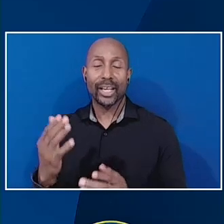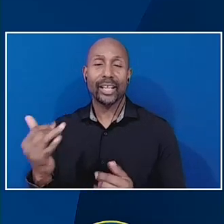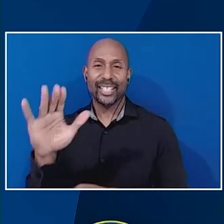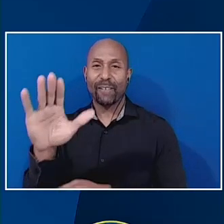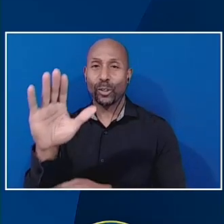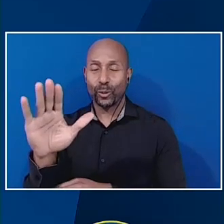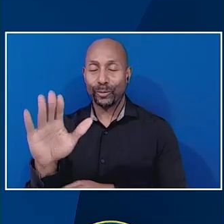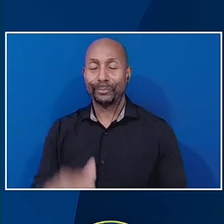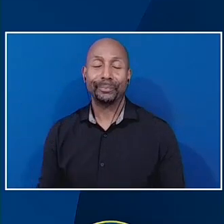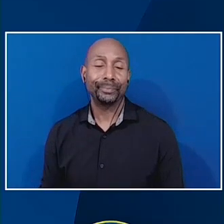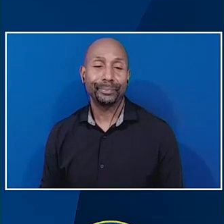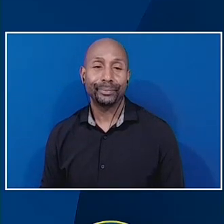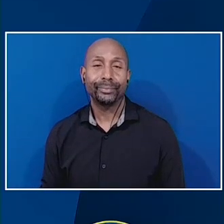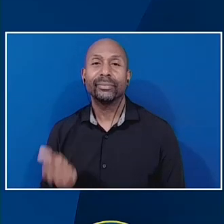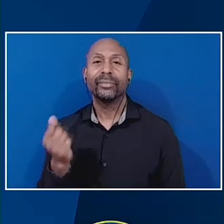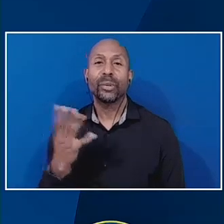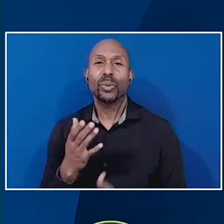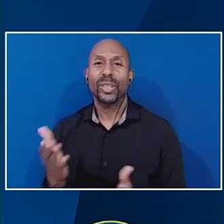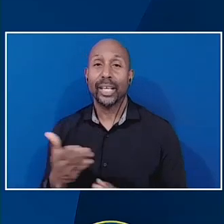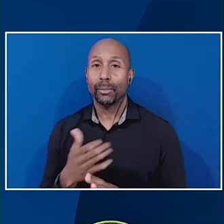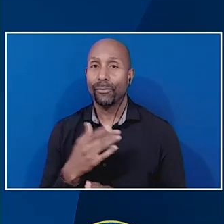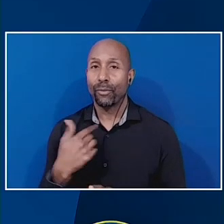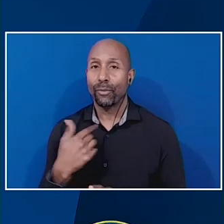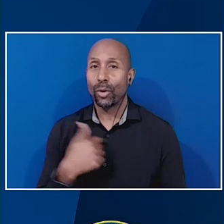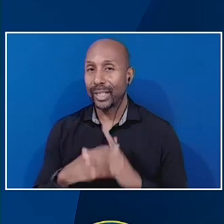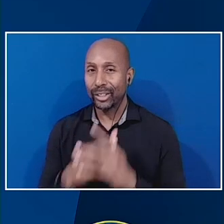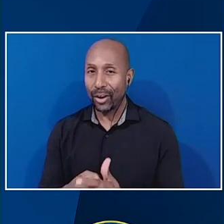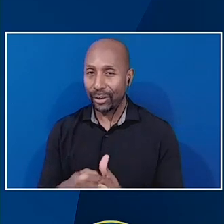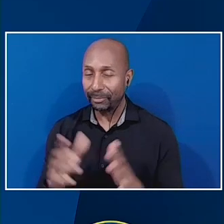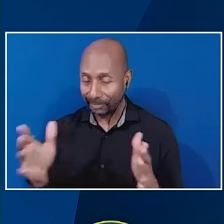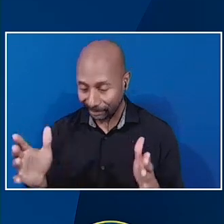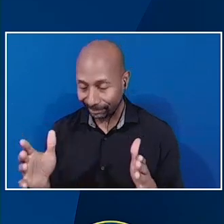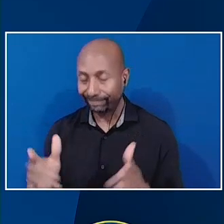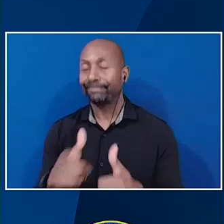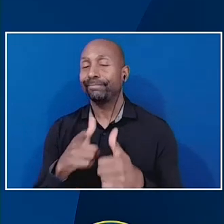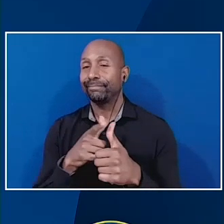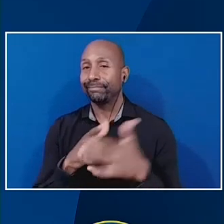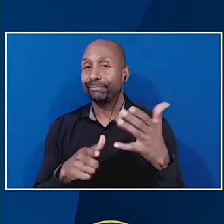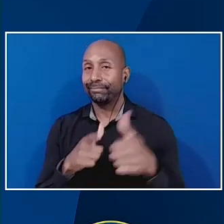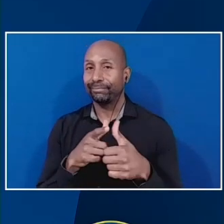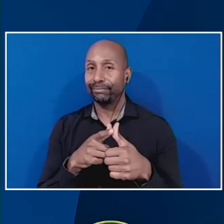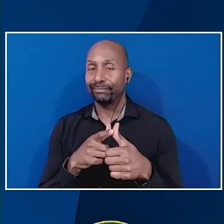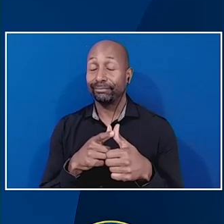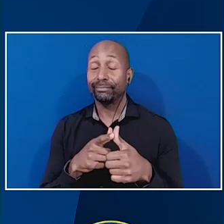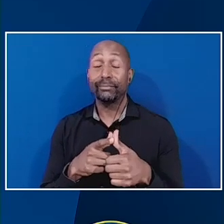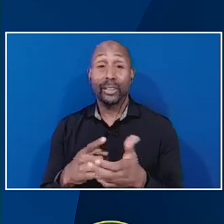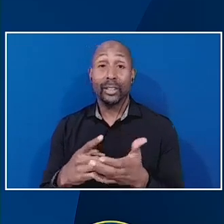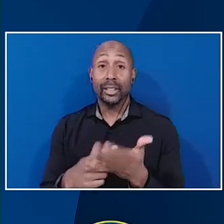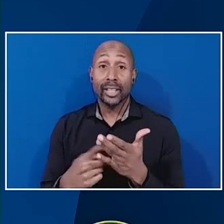Just a few things before we get started. The robust discussion was excellent and